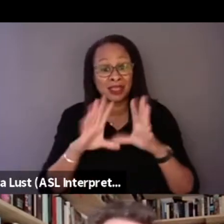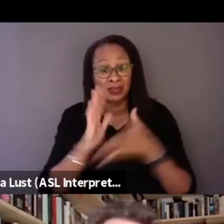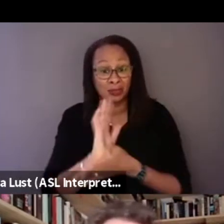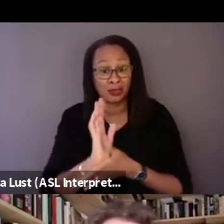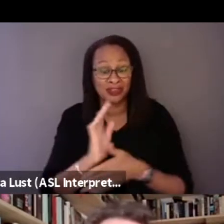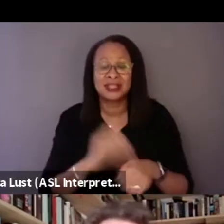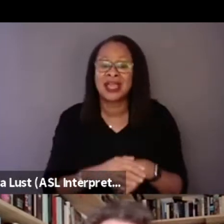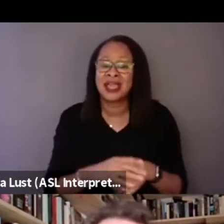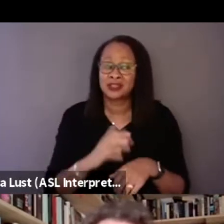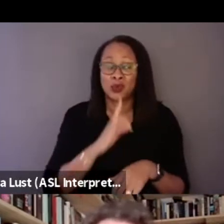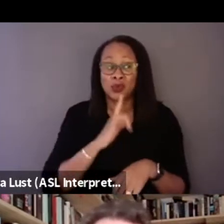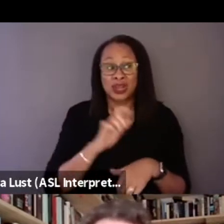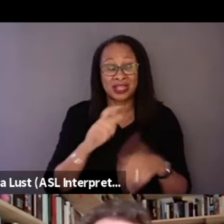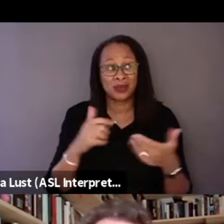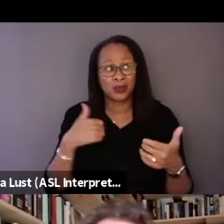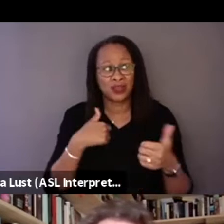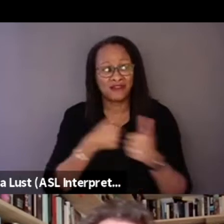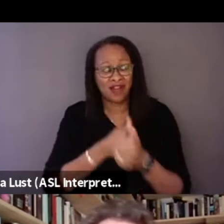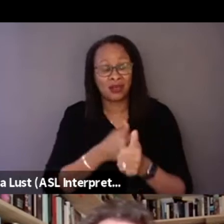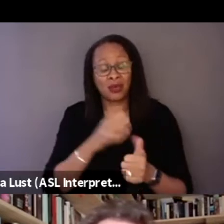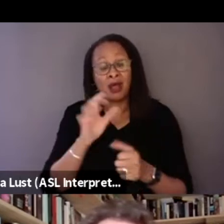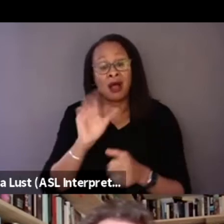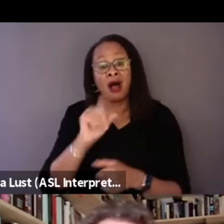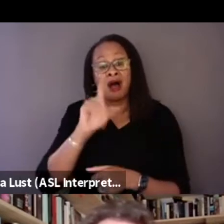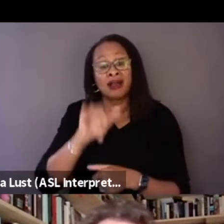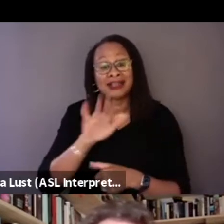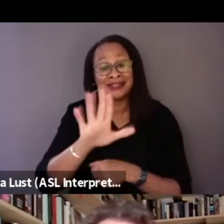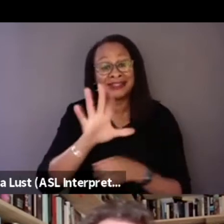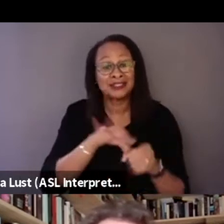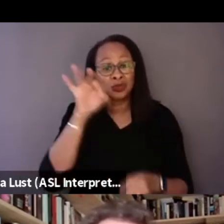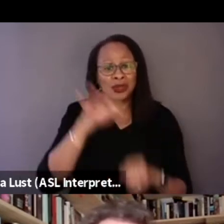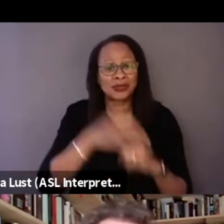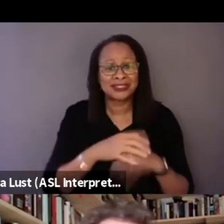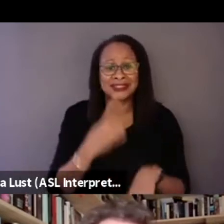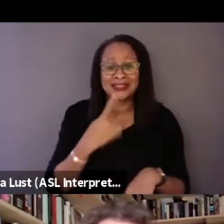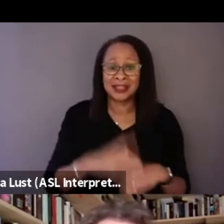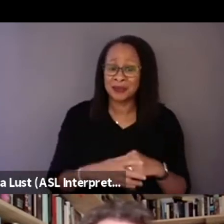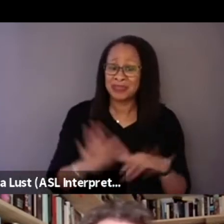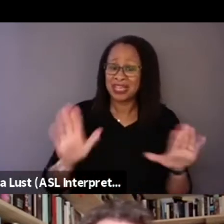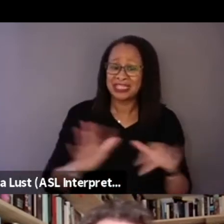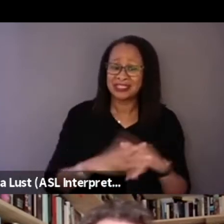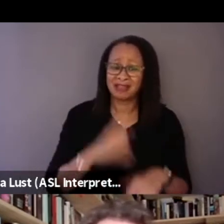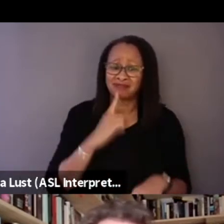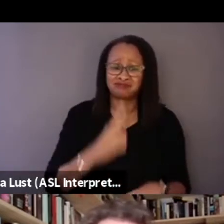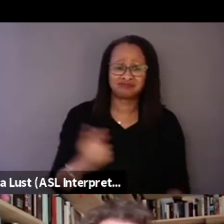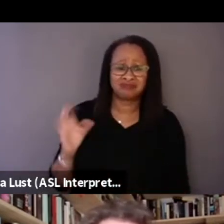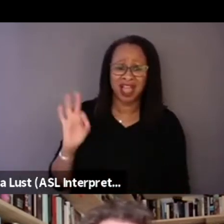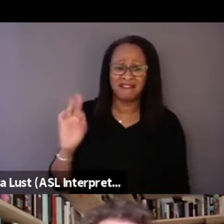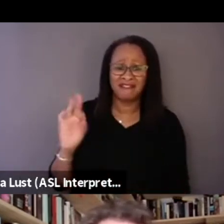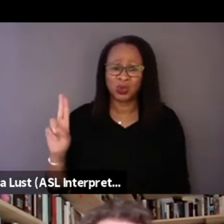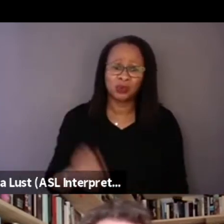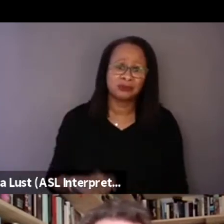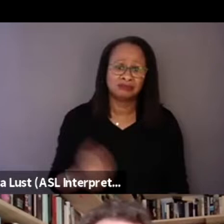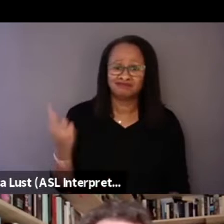This rebelliousness, the whole movie is Ady kind of saying F you to this disease and to that administration.